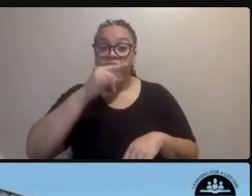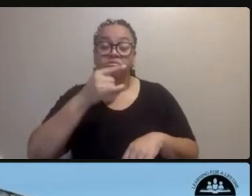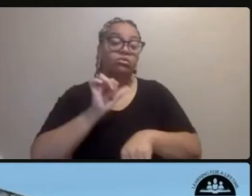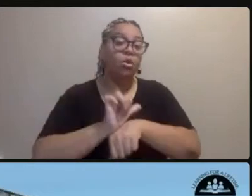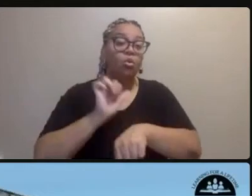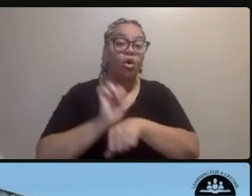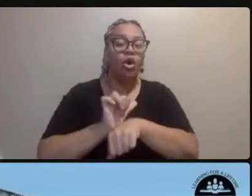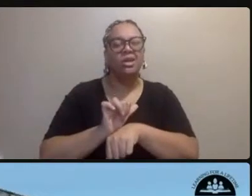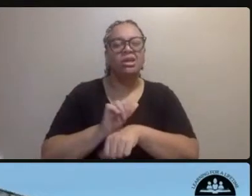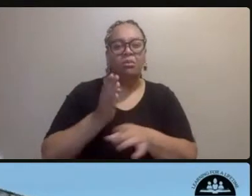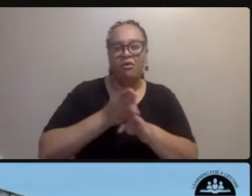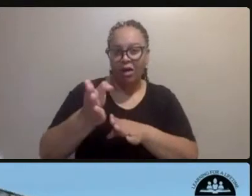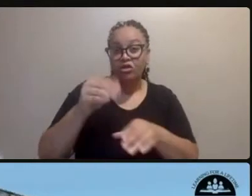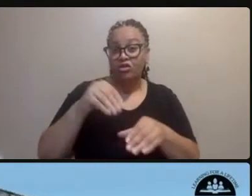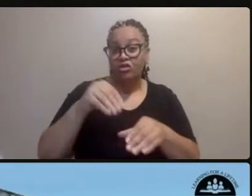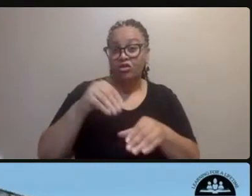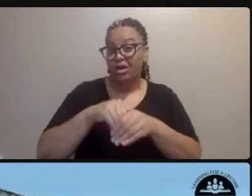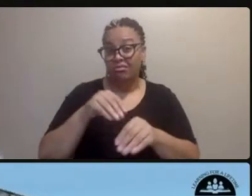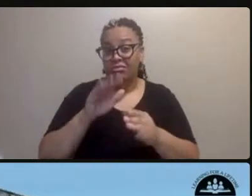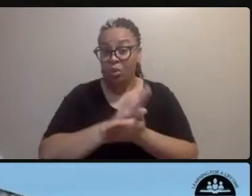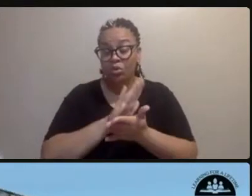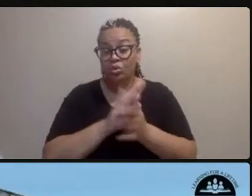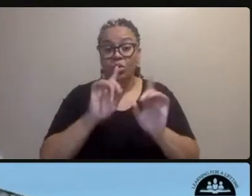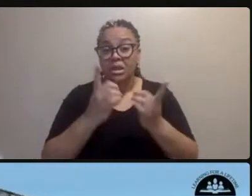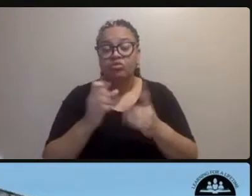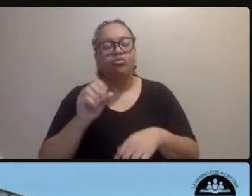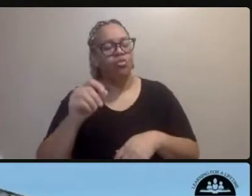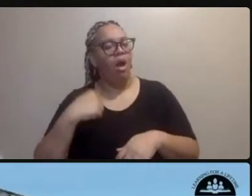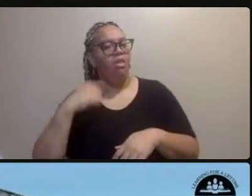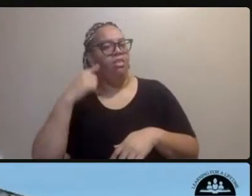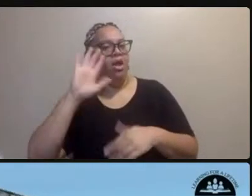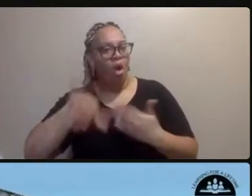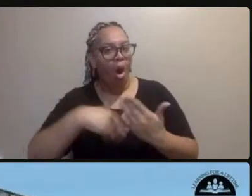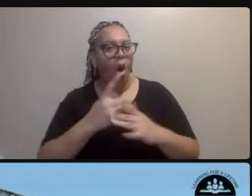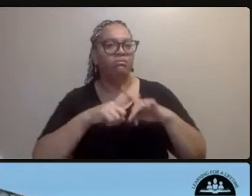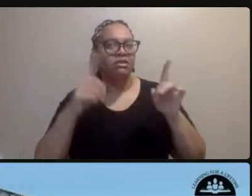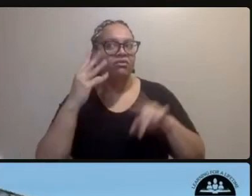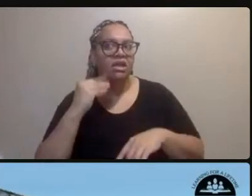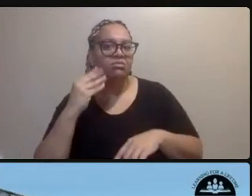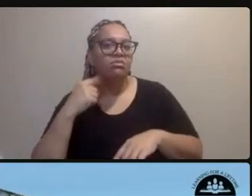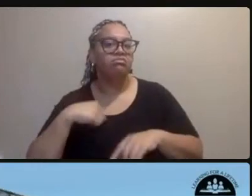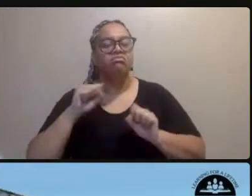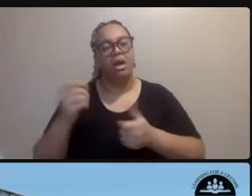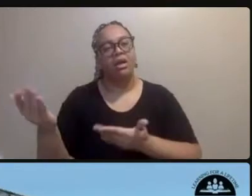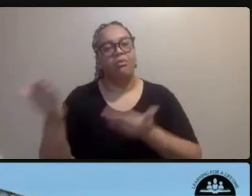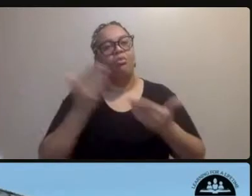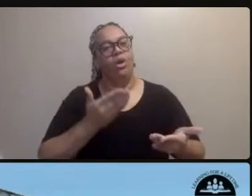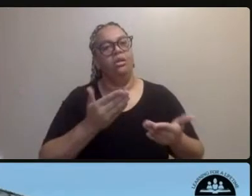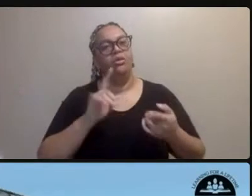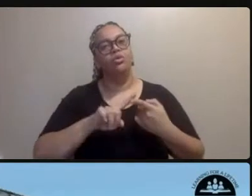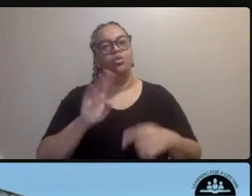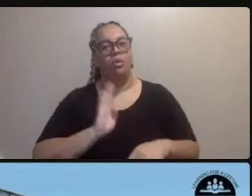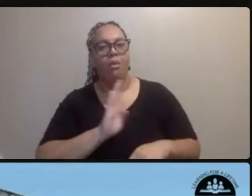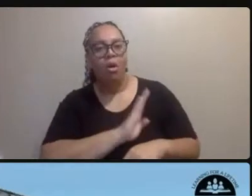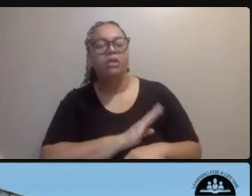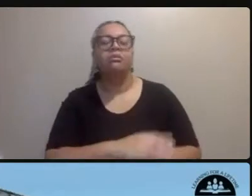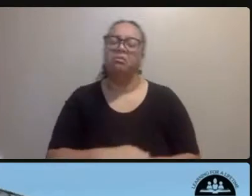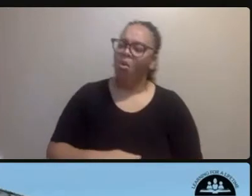ONE OF MY KIDS WHO WORKED FOR A YEAR OR TWO IS A PARAPROFESSIONAL IN THE SCHOOL